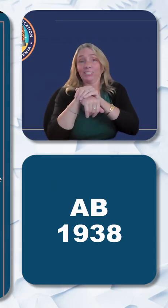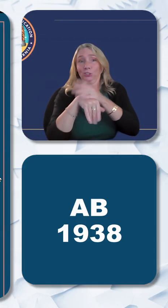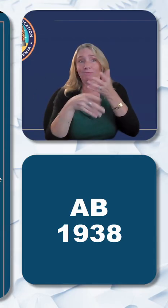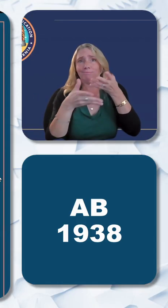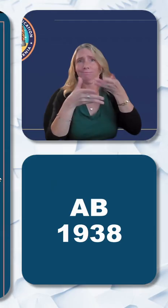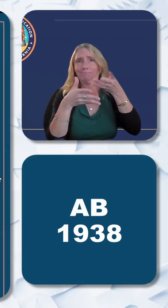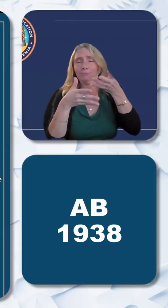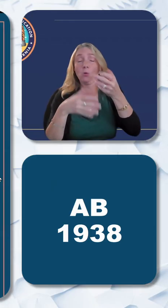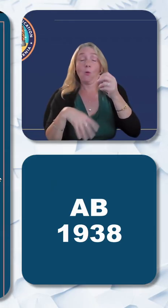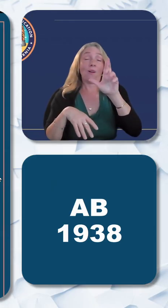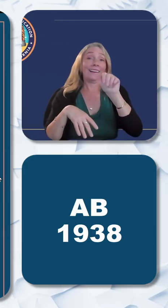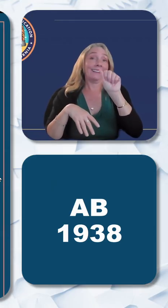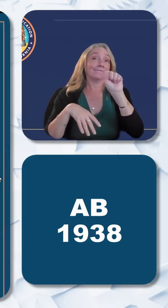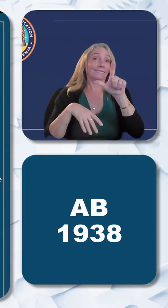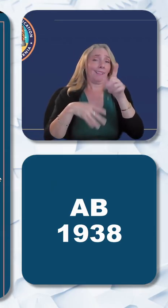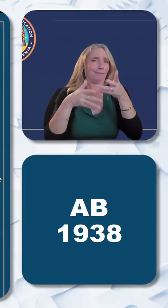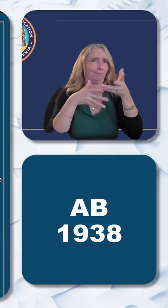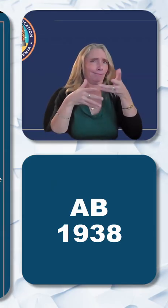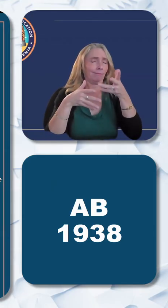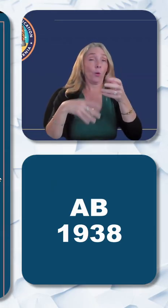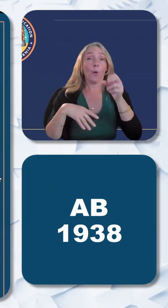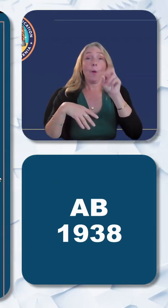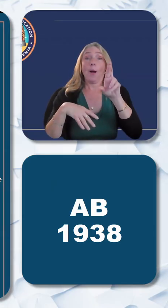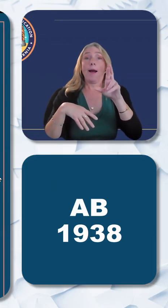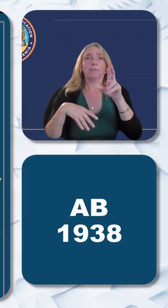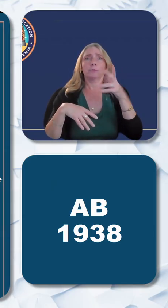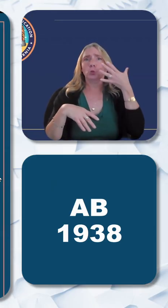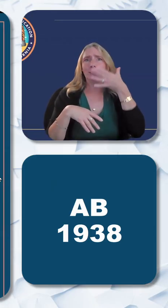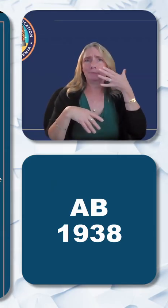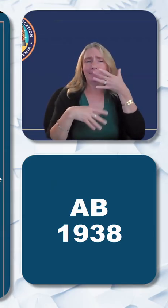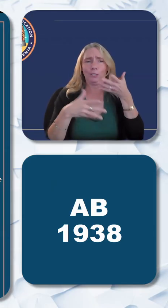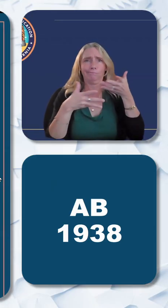this could be any language, whether it's spoken English or ASL.